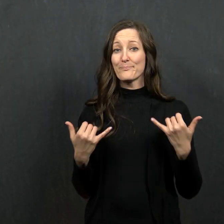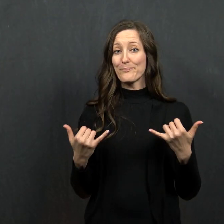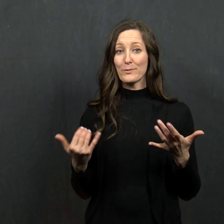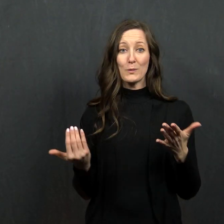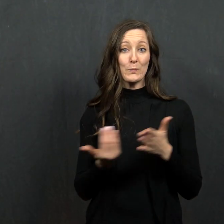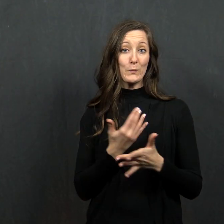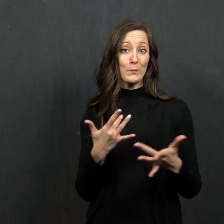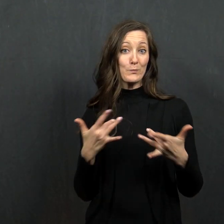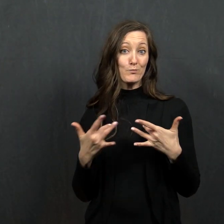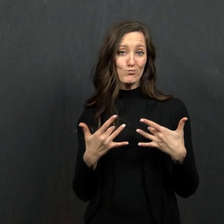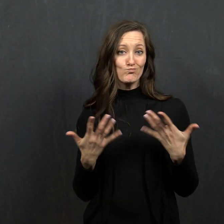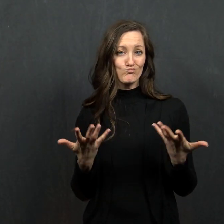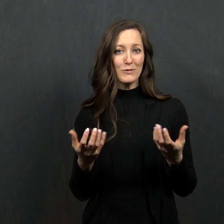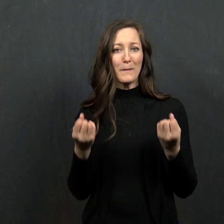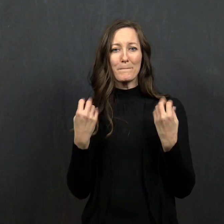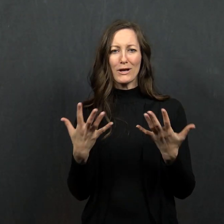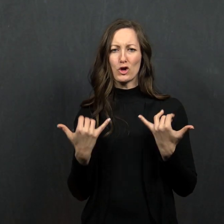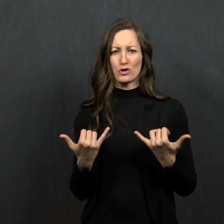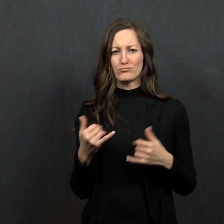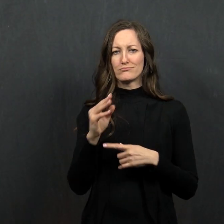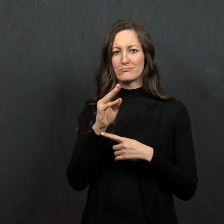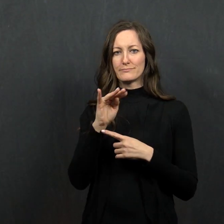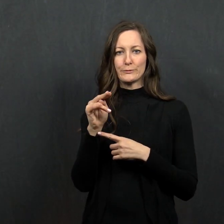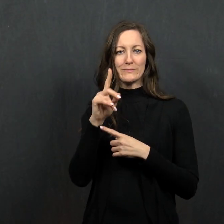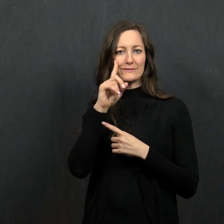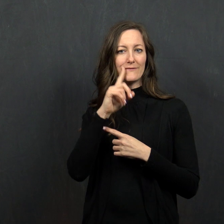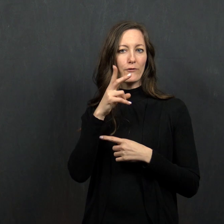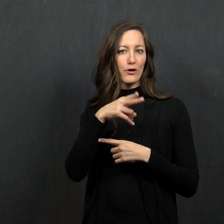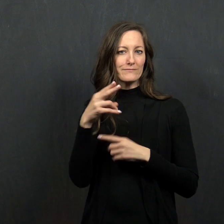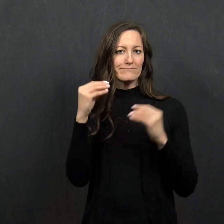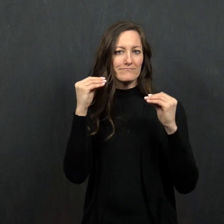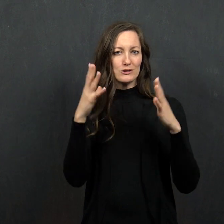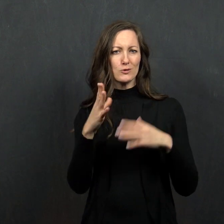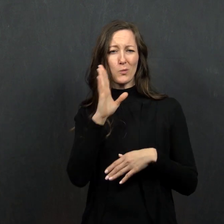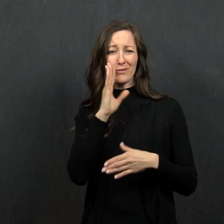Adding to the concern is that a high number of Minnesota’s current DHH teachers